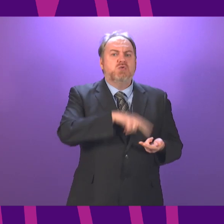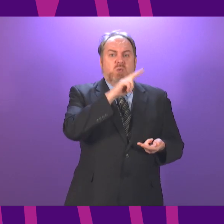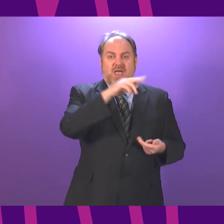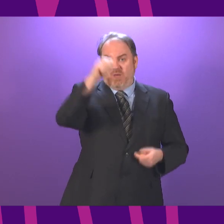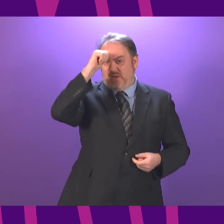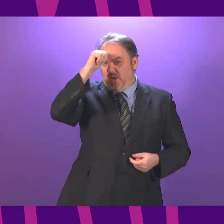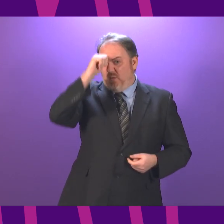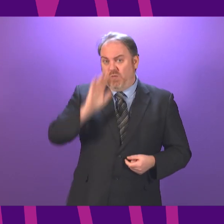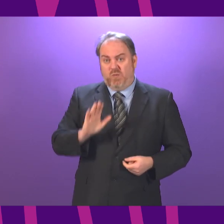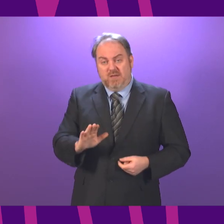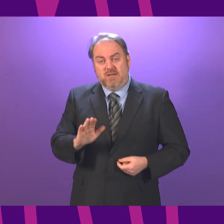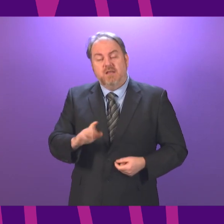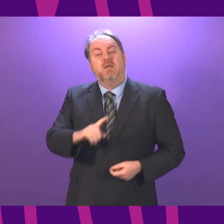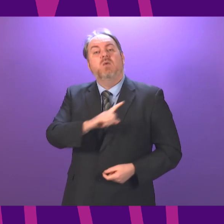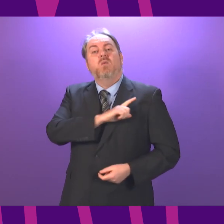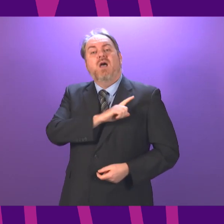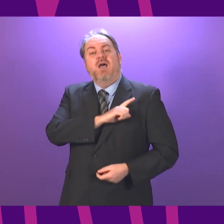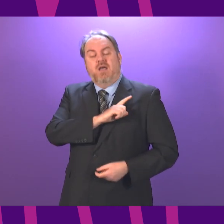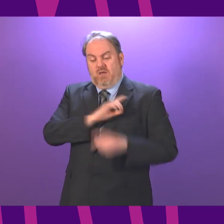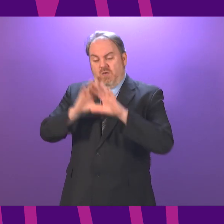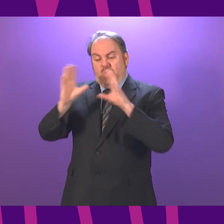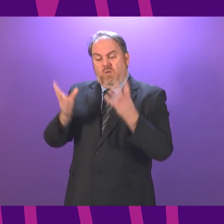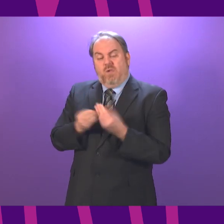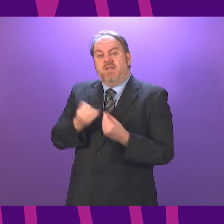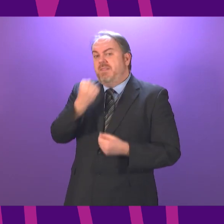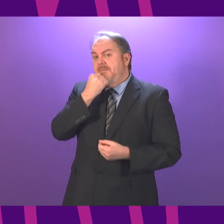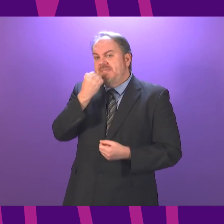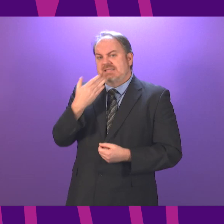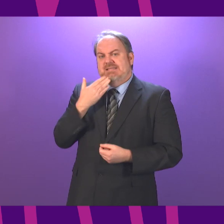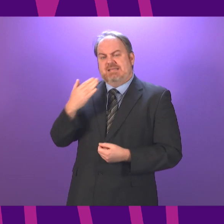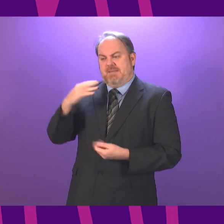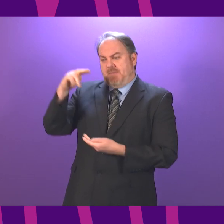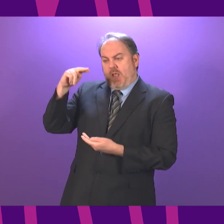The reason why the overall numbers are lower at this stage, because of that focus on care homes,